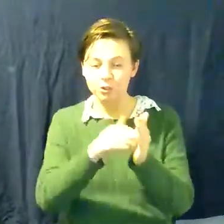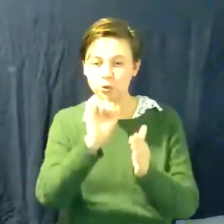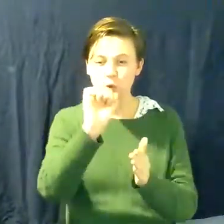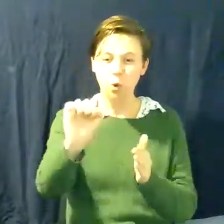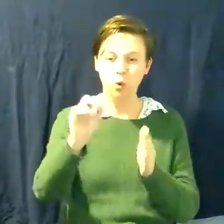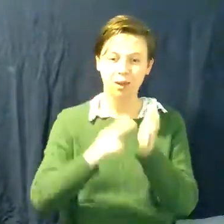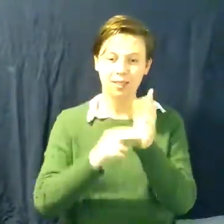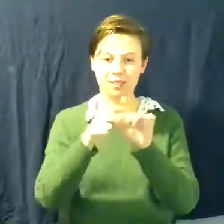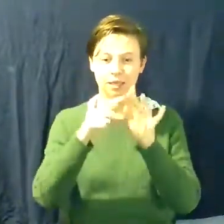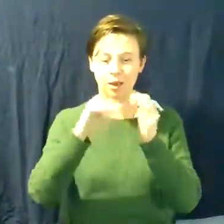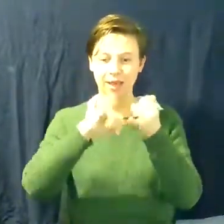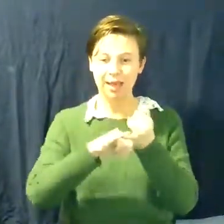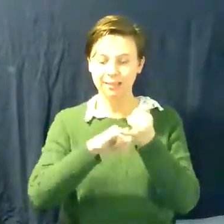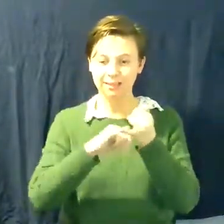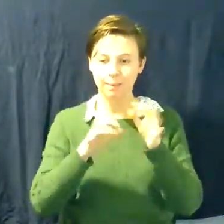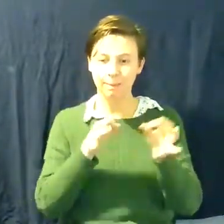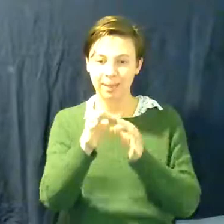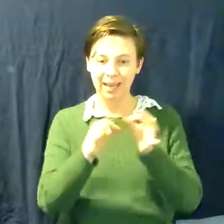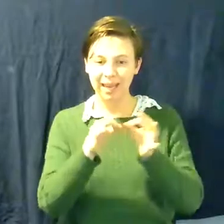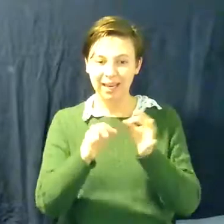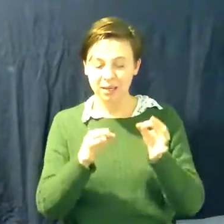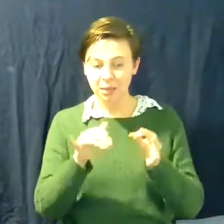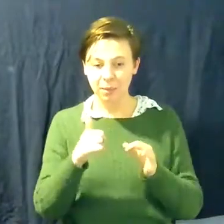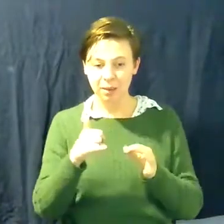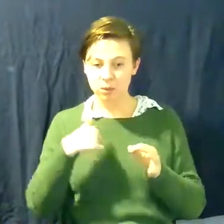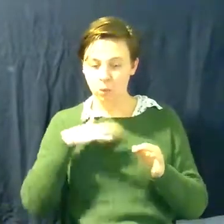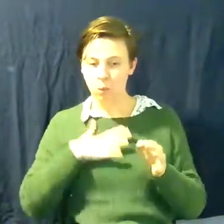in some of the goals it might be looking at how you would build